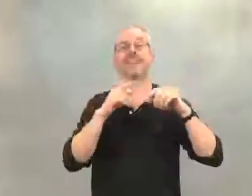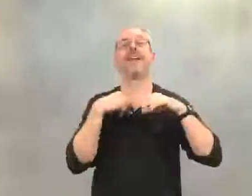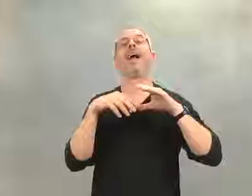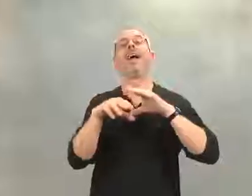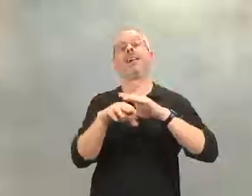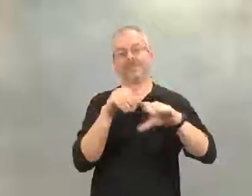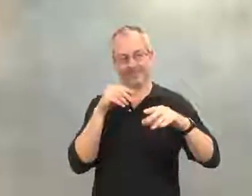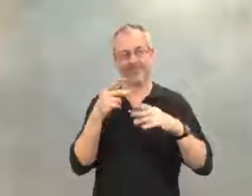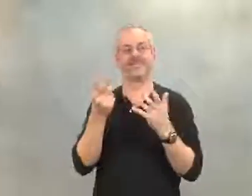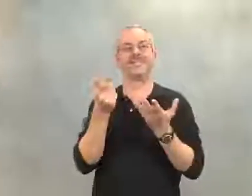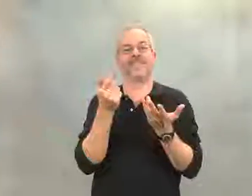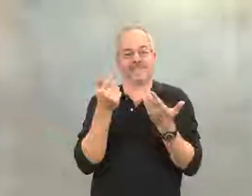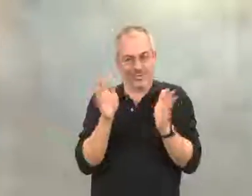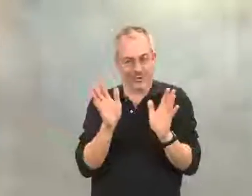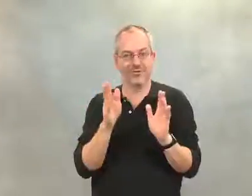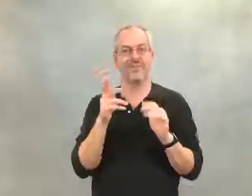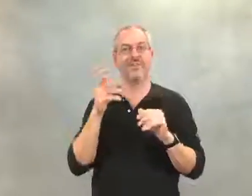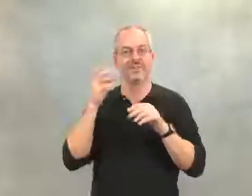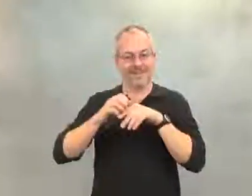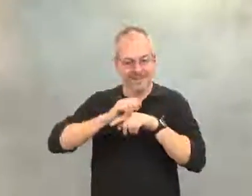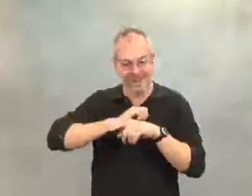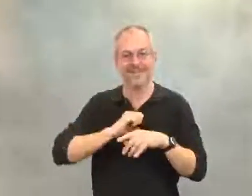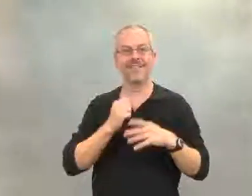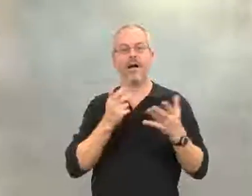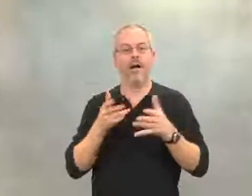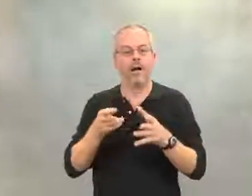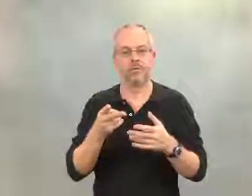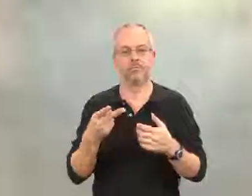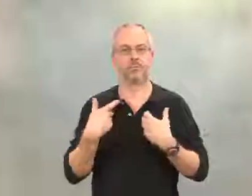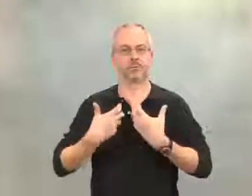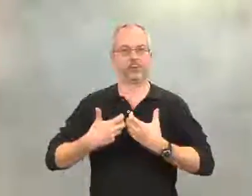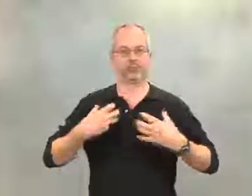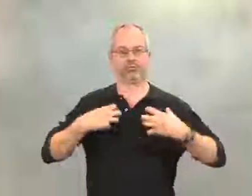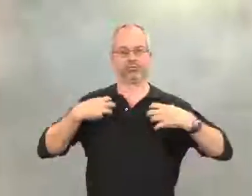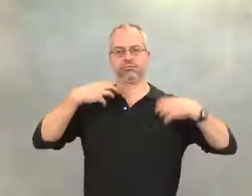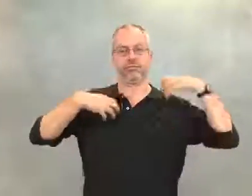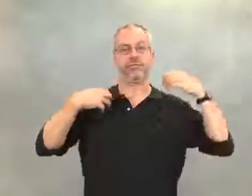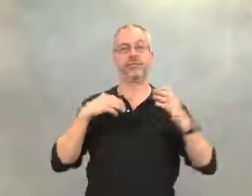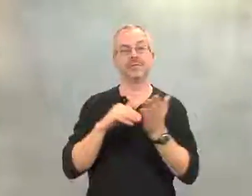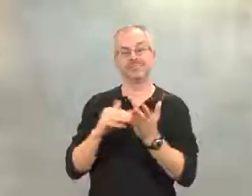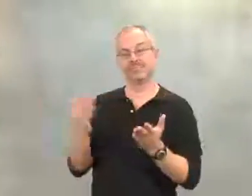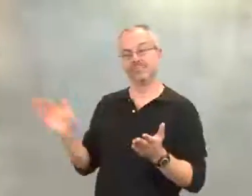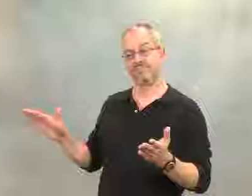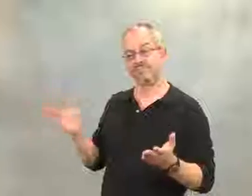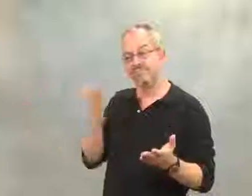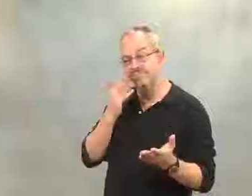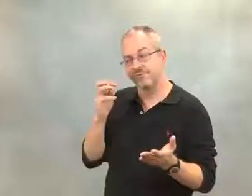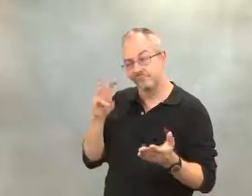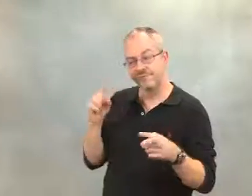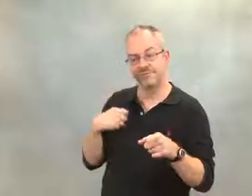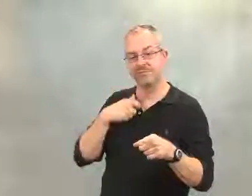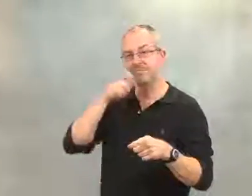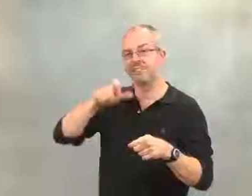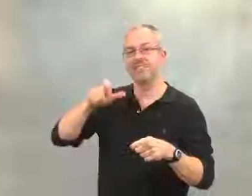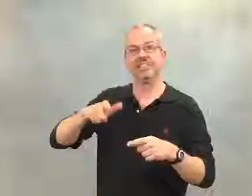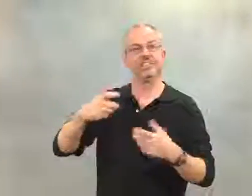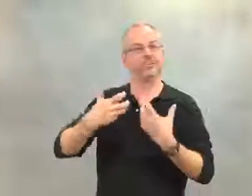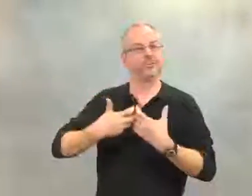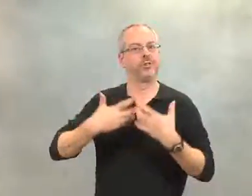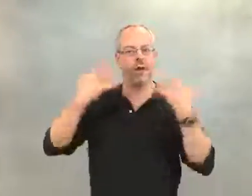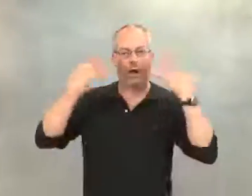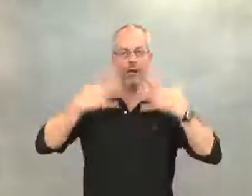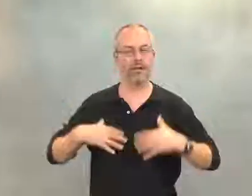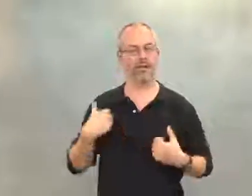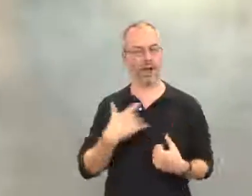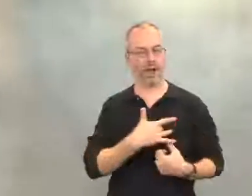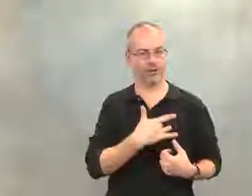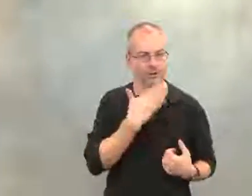Then I was out, and my head was stapled, with machines all over me.